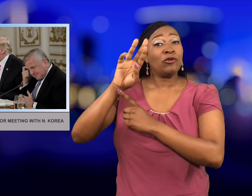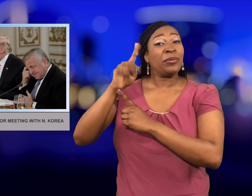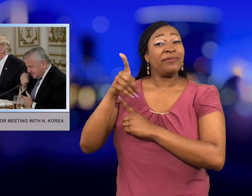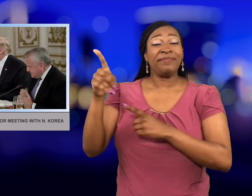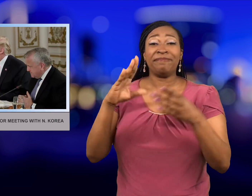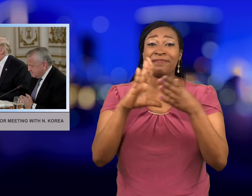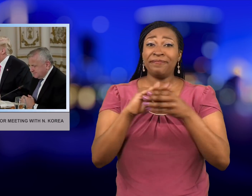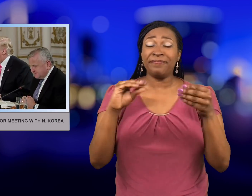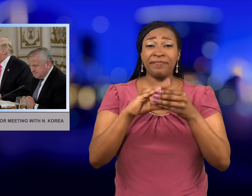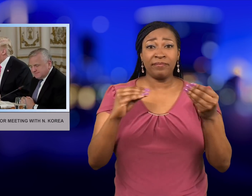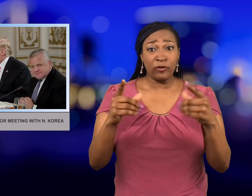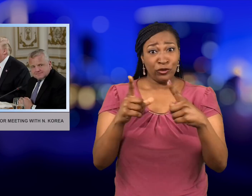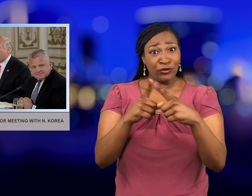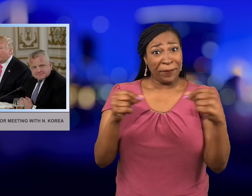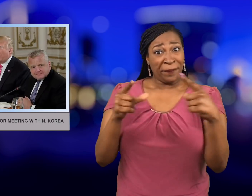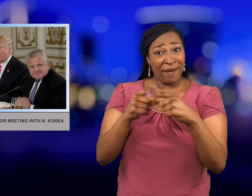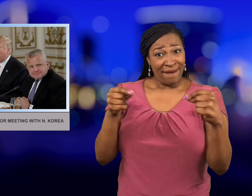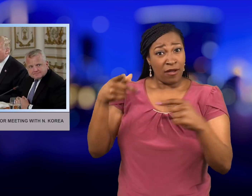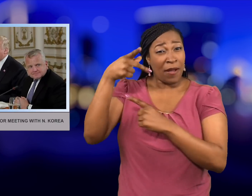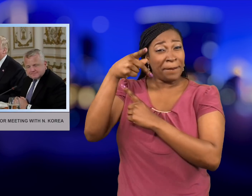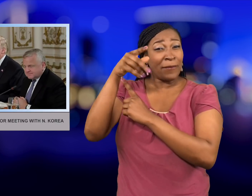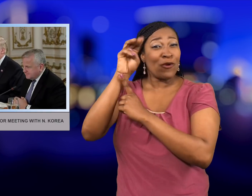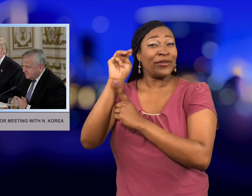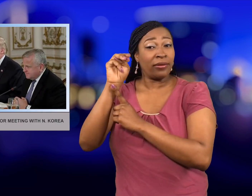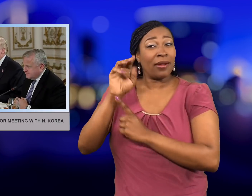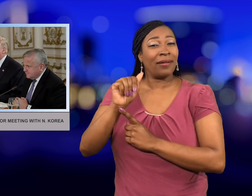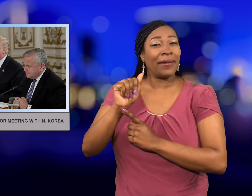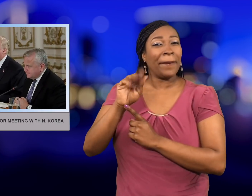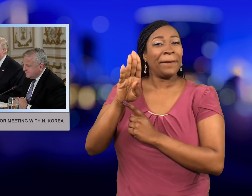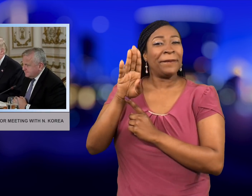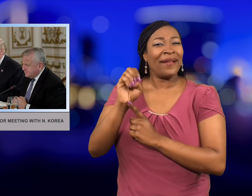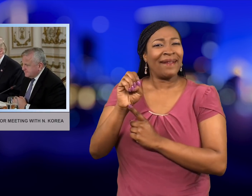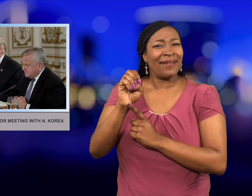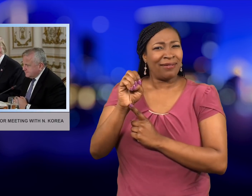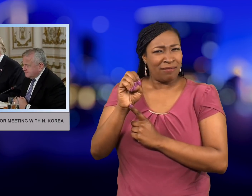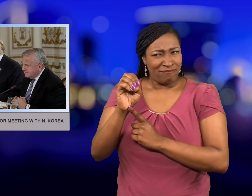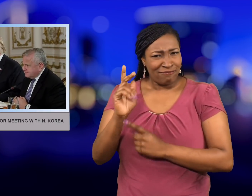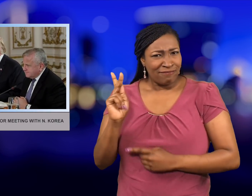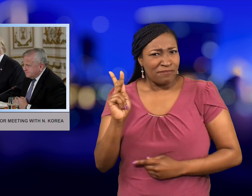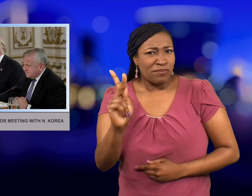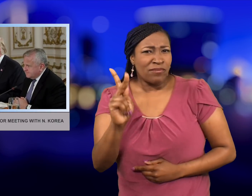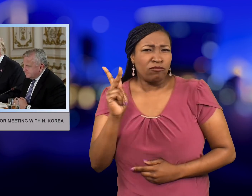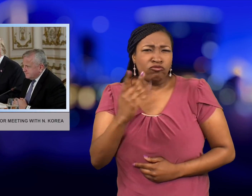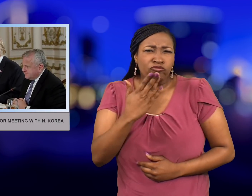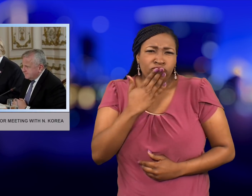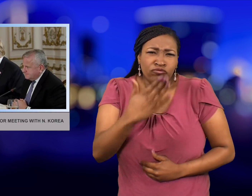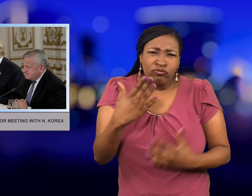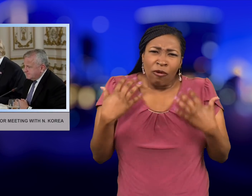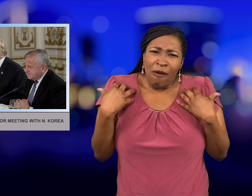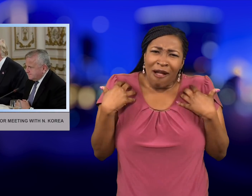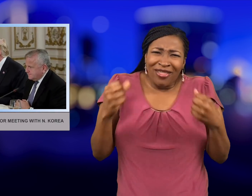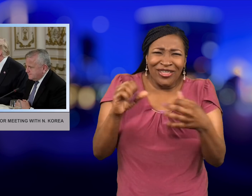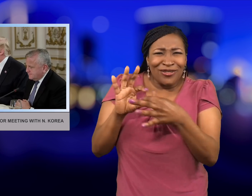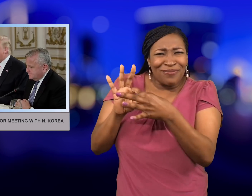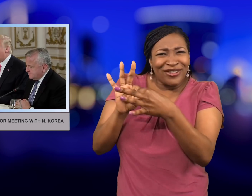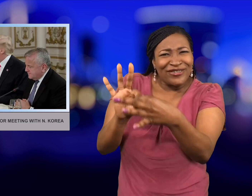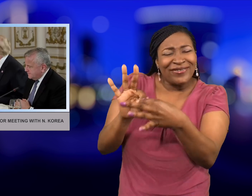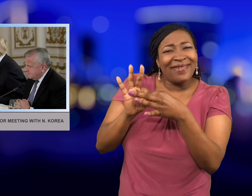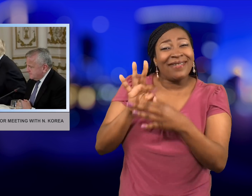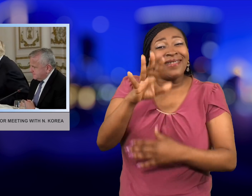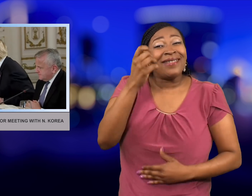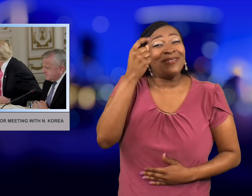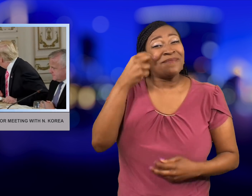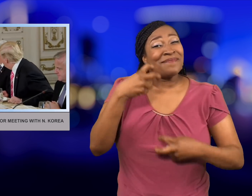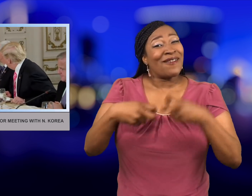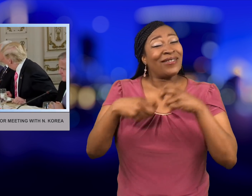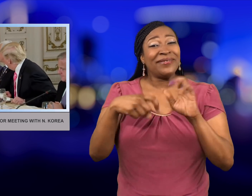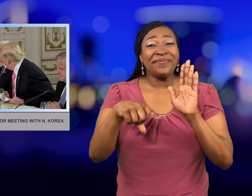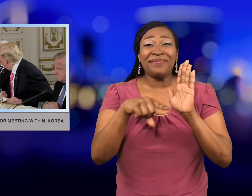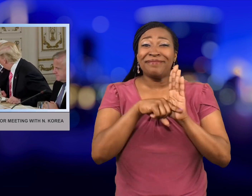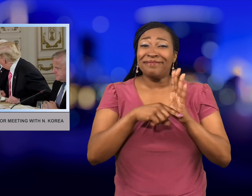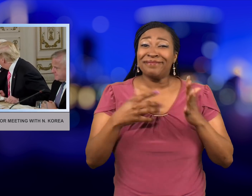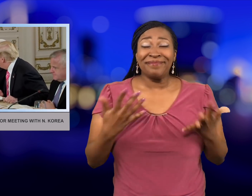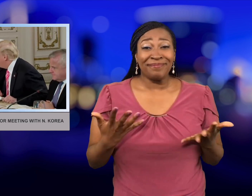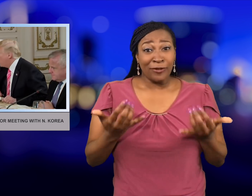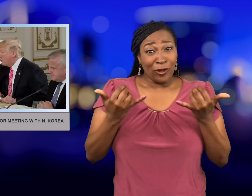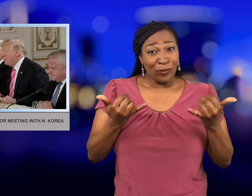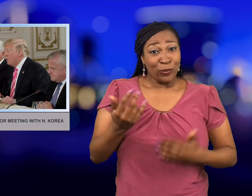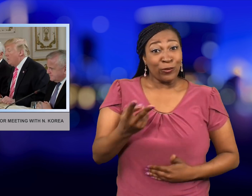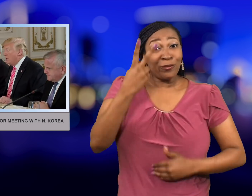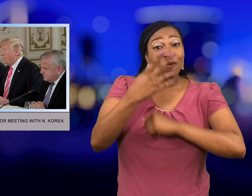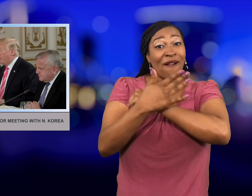Trump says he has a healthy relationship with Abe but the current trade deal between the